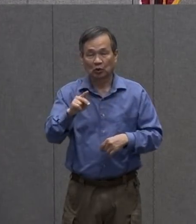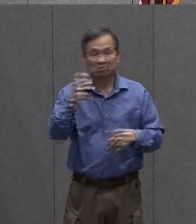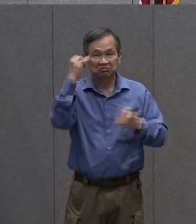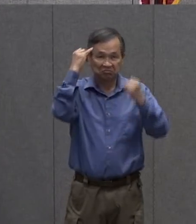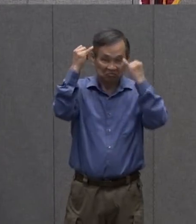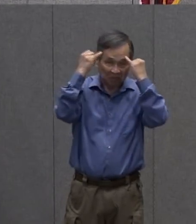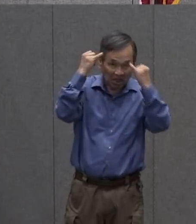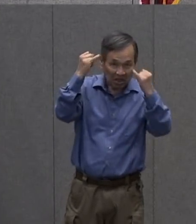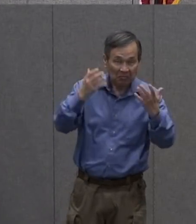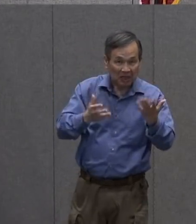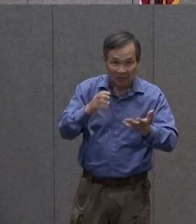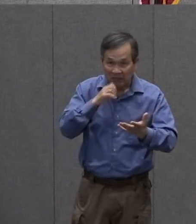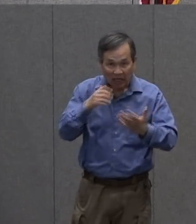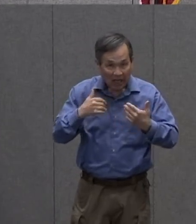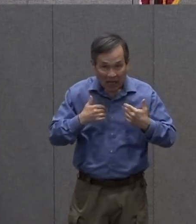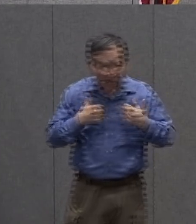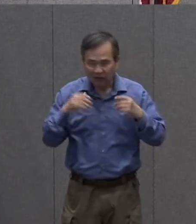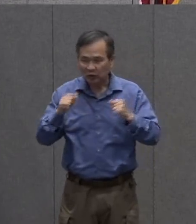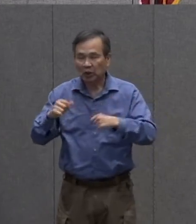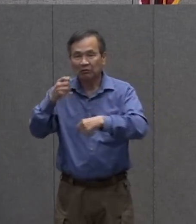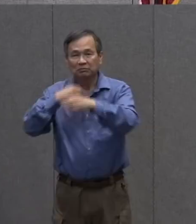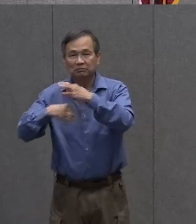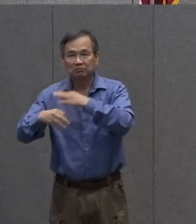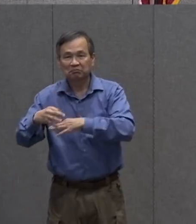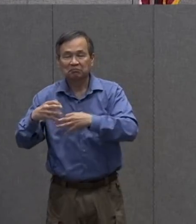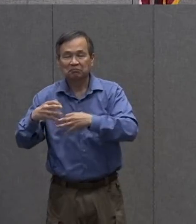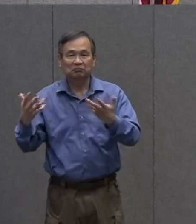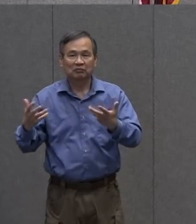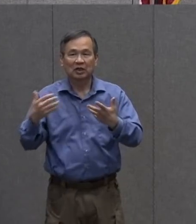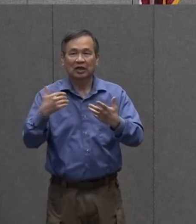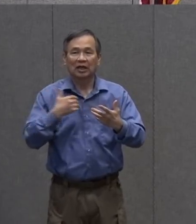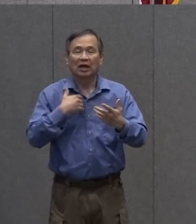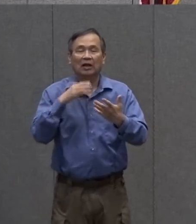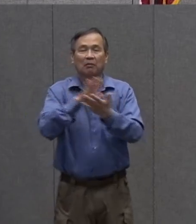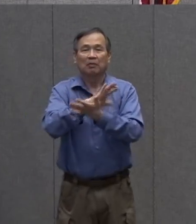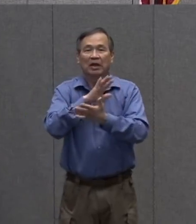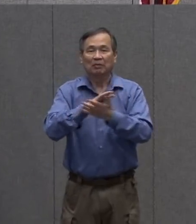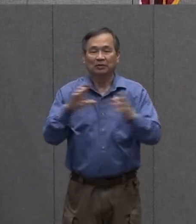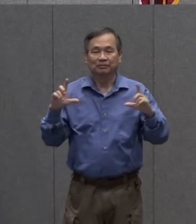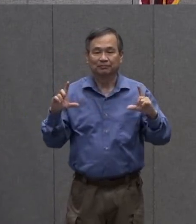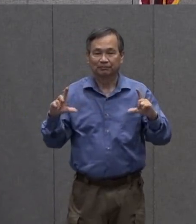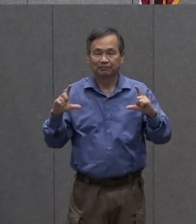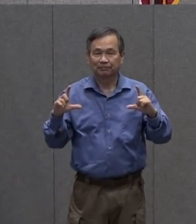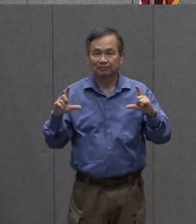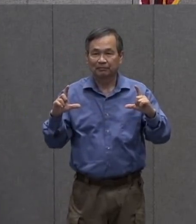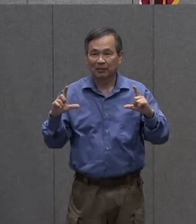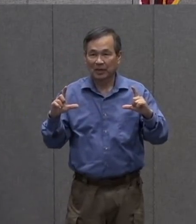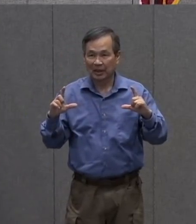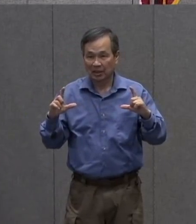don't have those items at home as well. So I had an extra paper plate that I used to make my spinner.